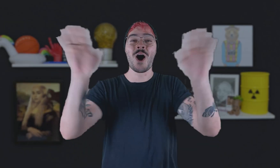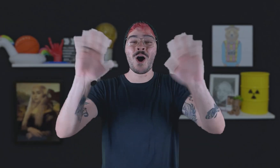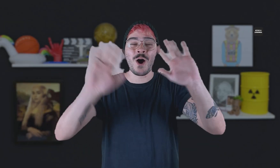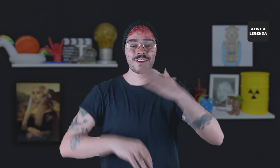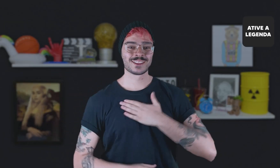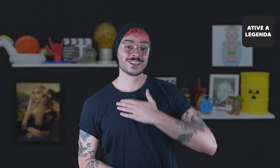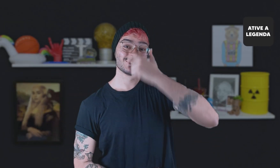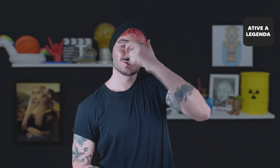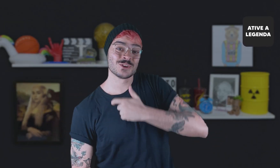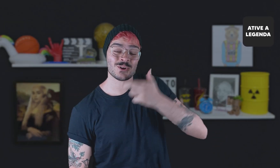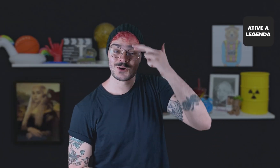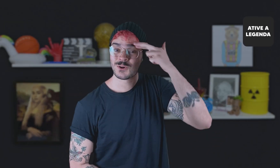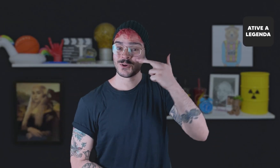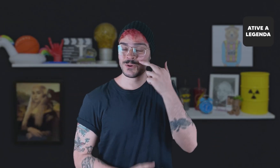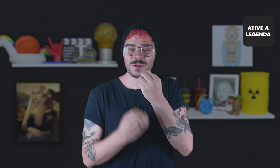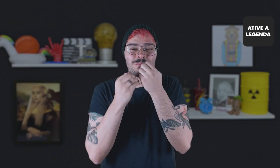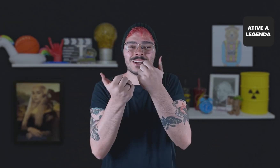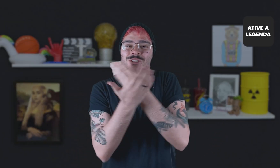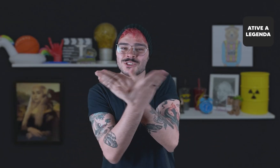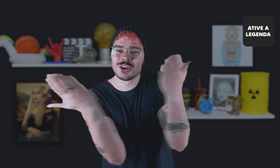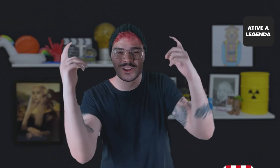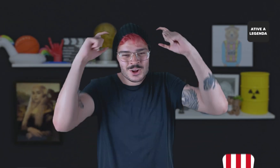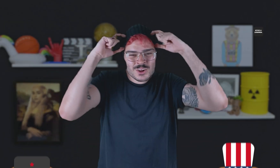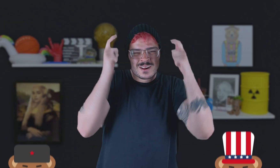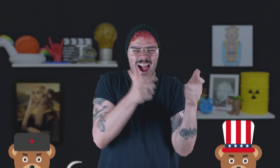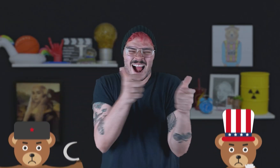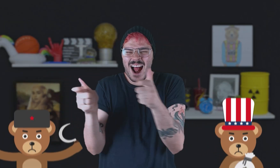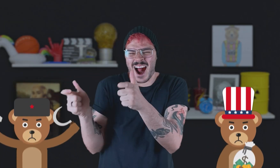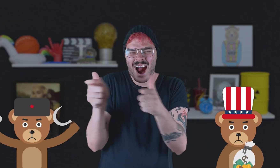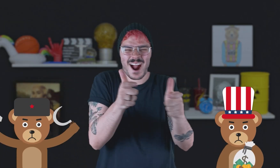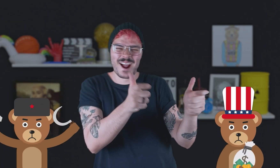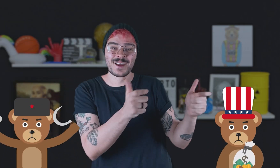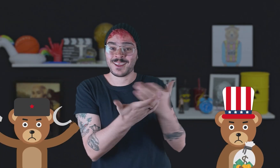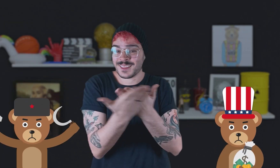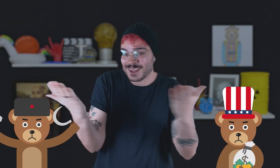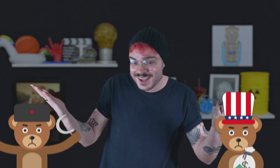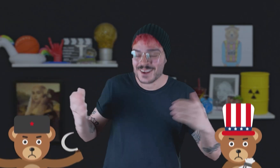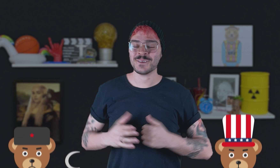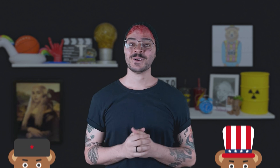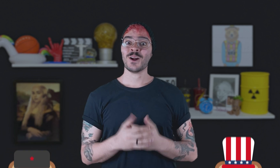Hello! I'm Roberto Castejon. What's up little warrior bear, all right?